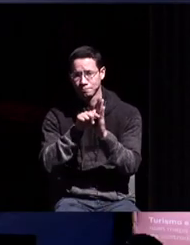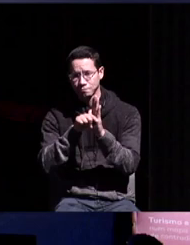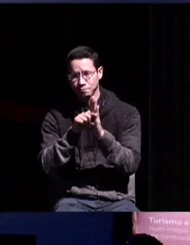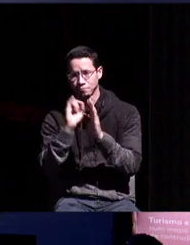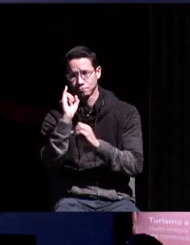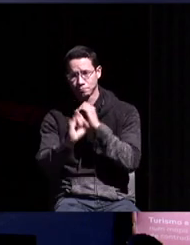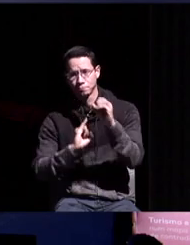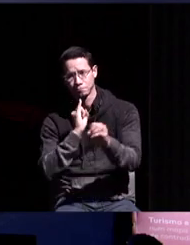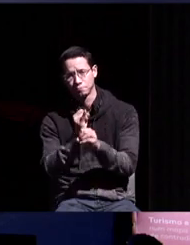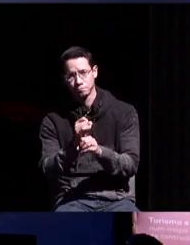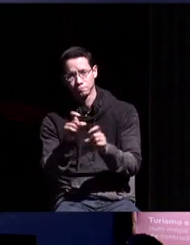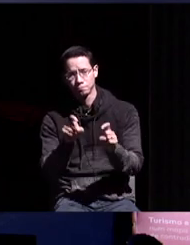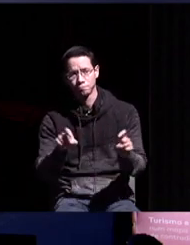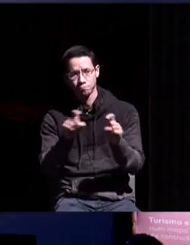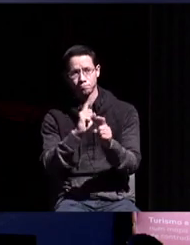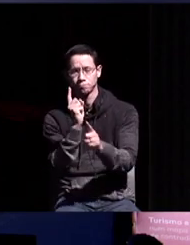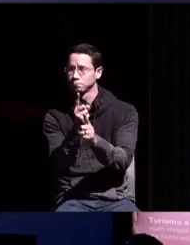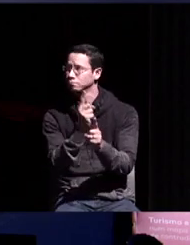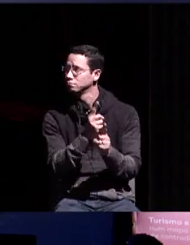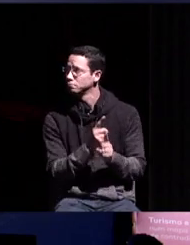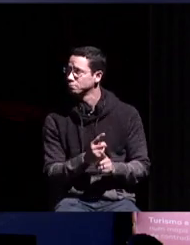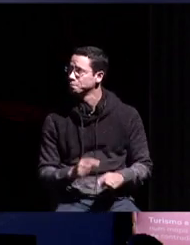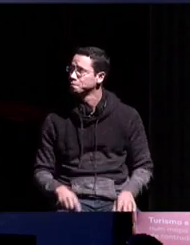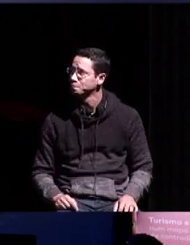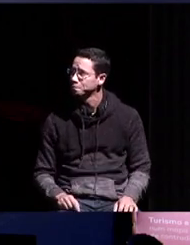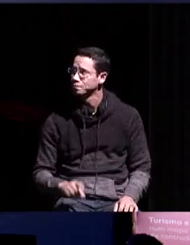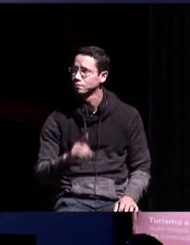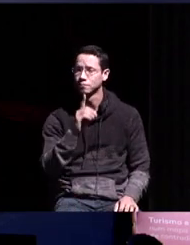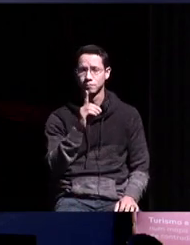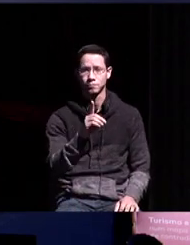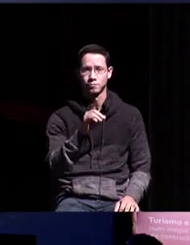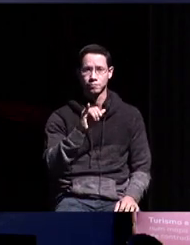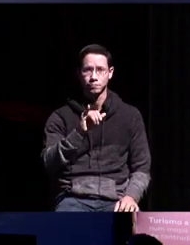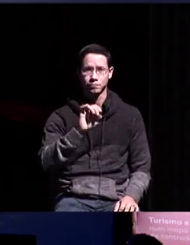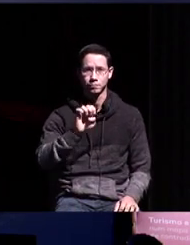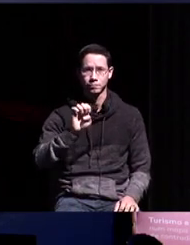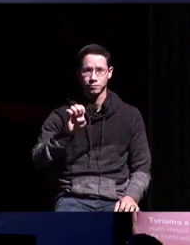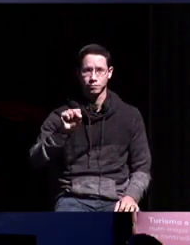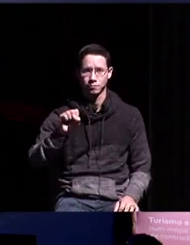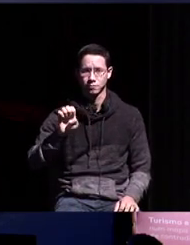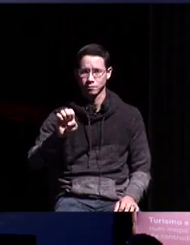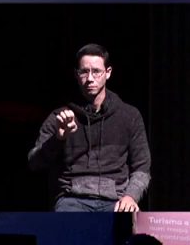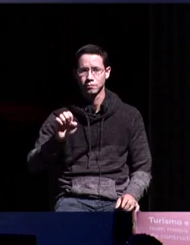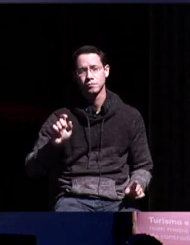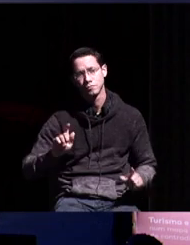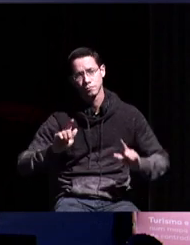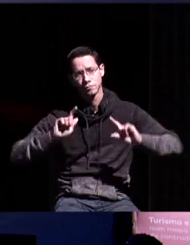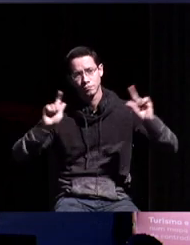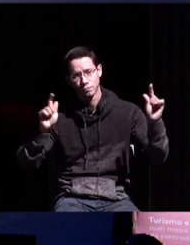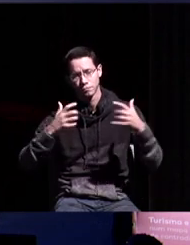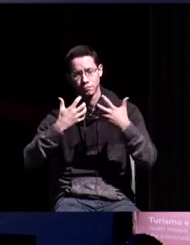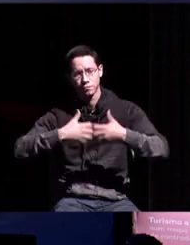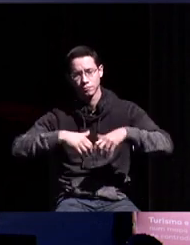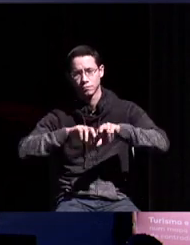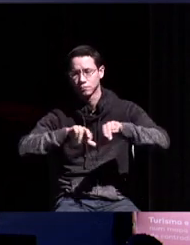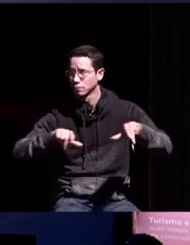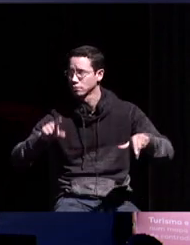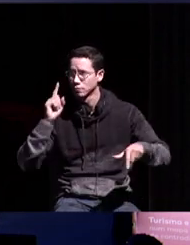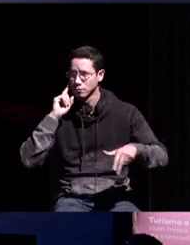And DIEESE, specifically in regard to the strike, as it is an agency supported